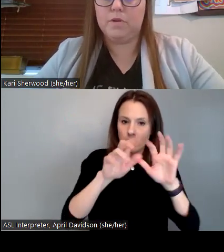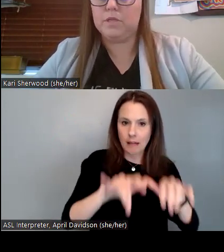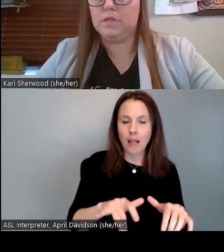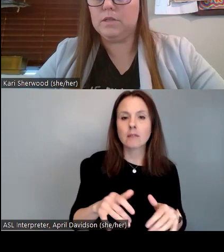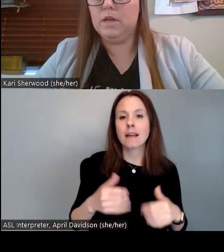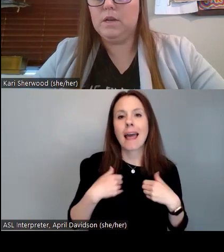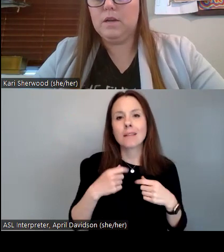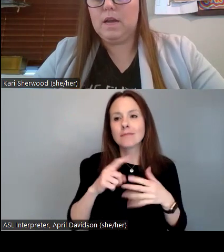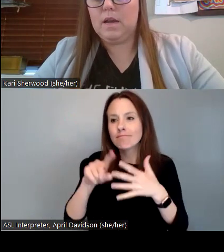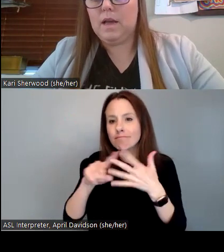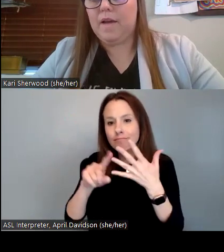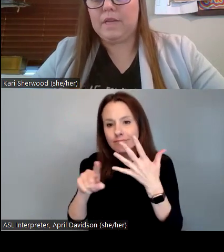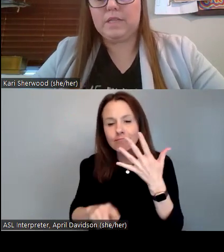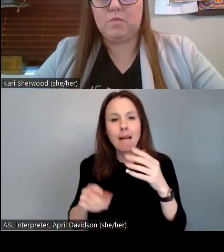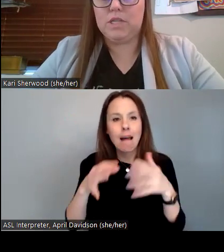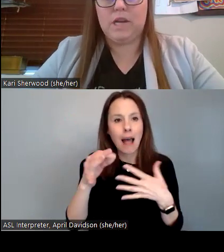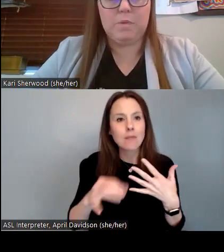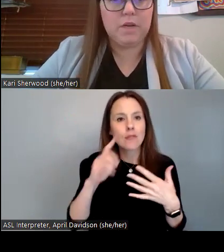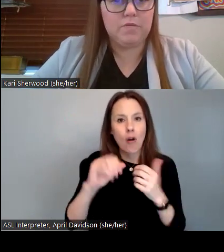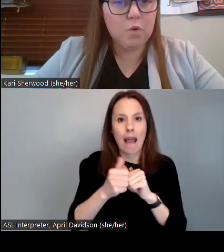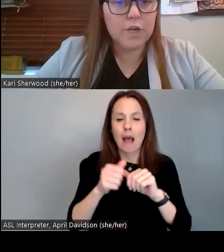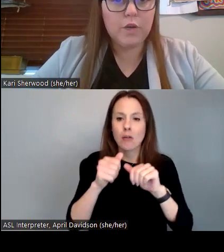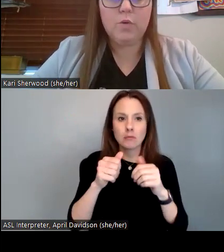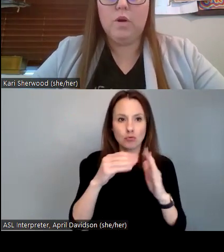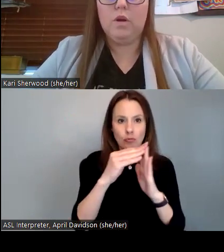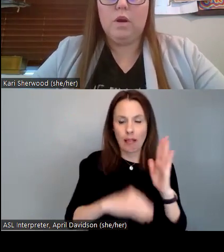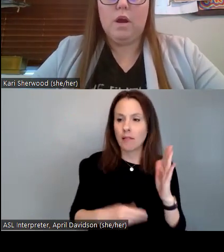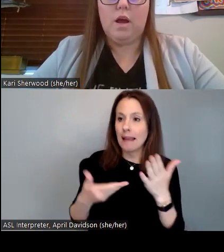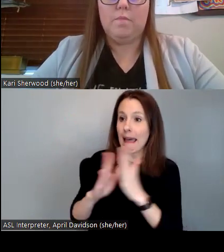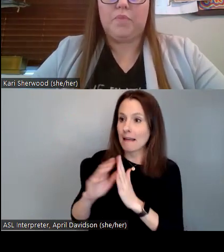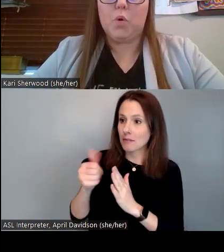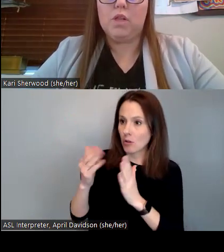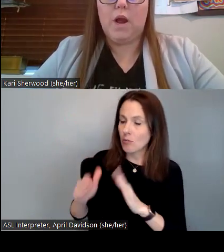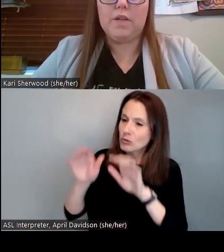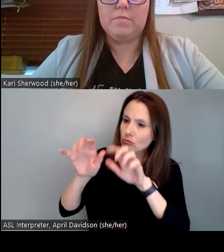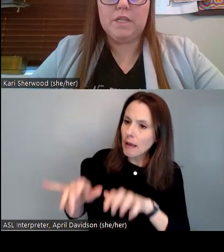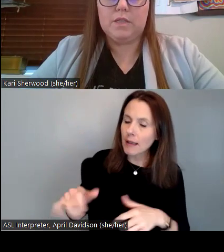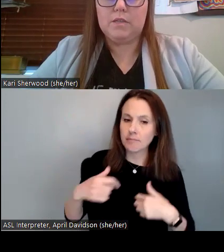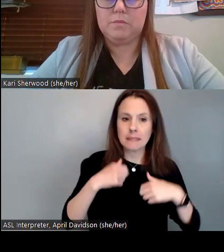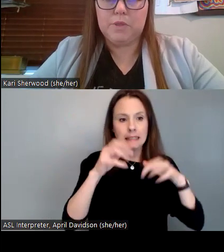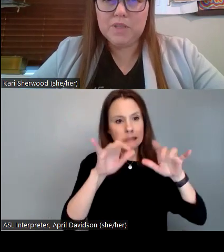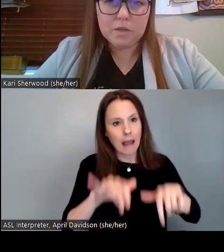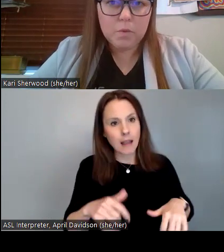versus having someone to type it in for you -- or allowing them to listen to music